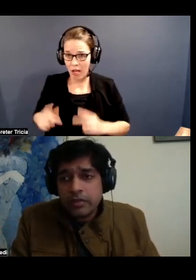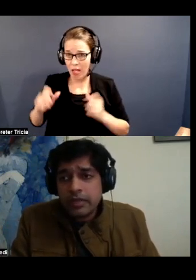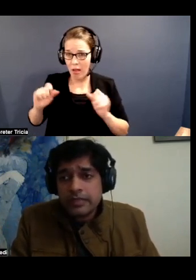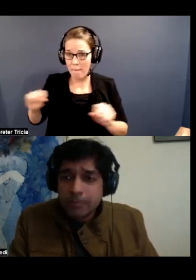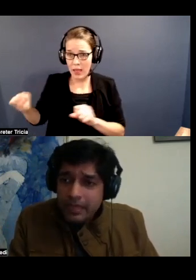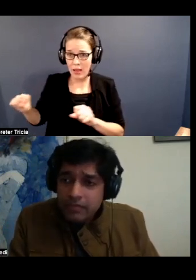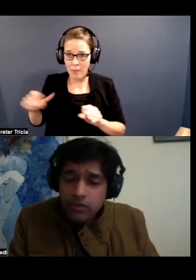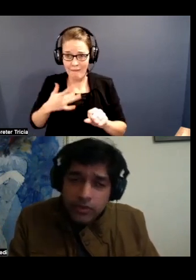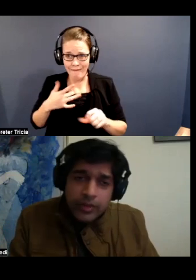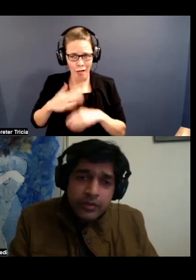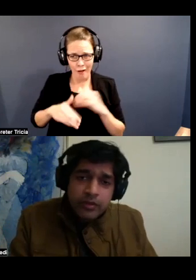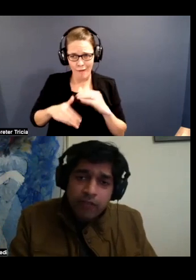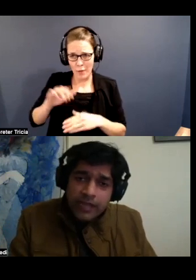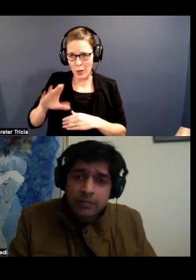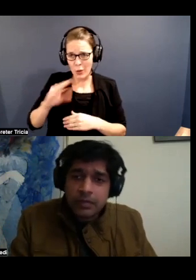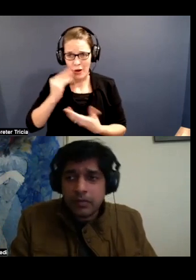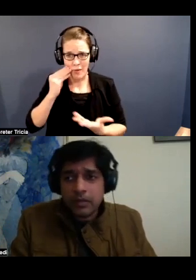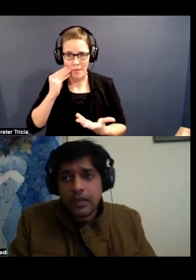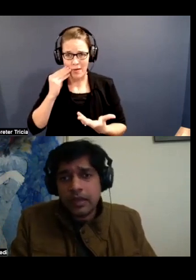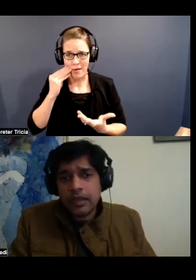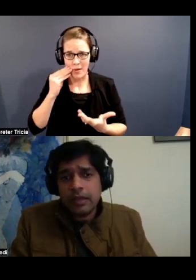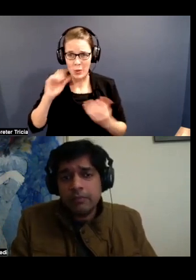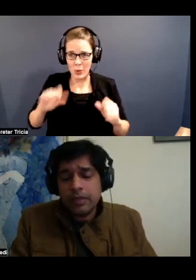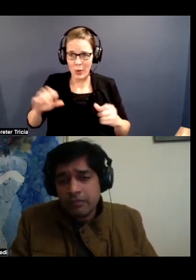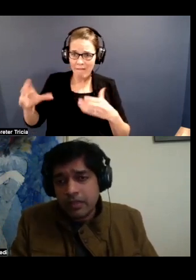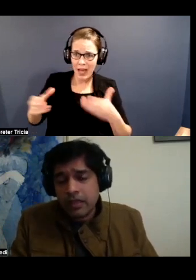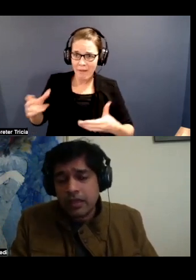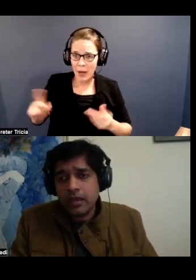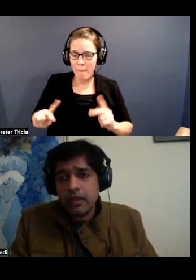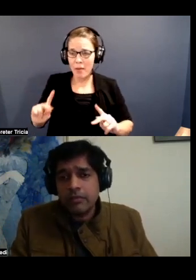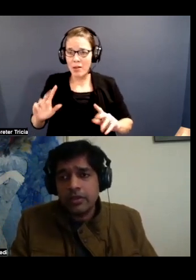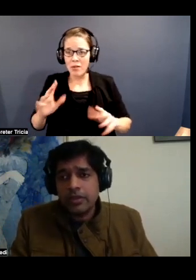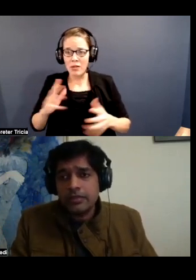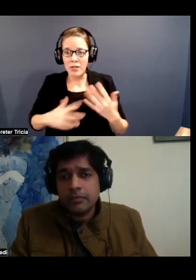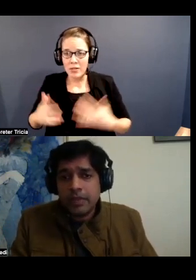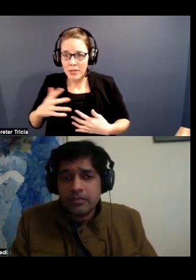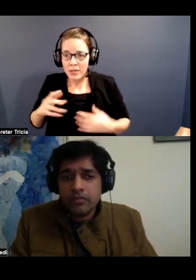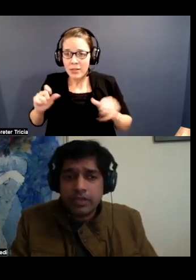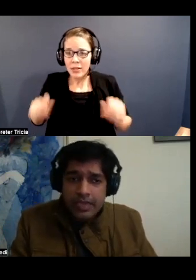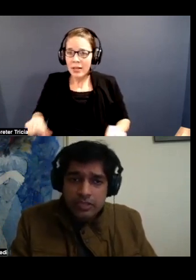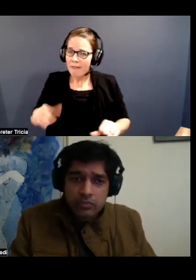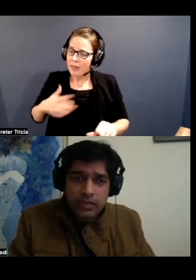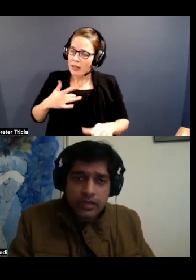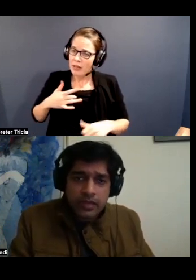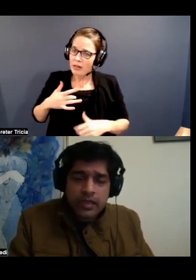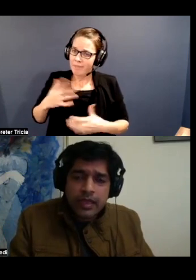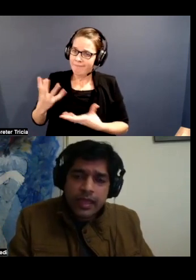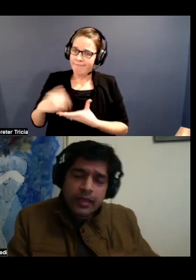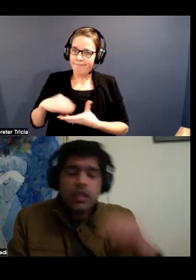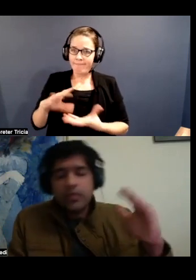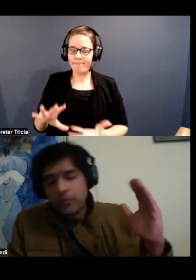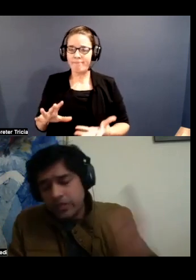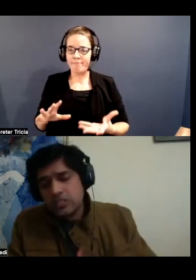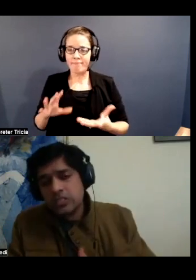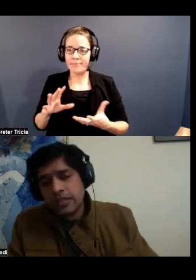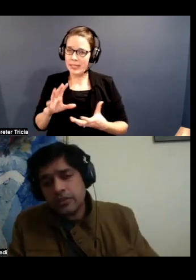It's a place where you get to invite people and be with community. It's a place of engagement. And the research that you